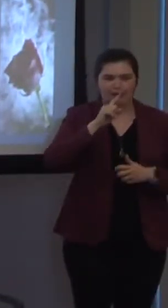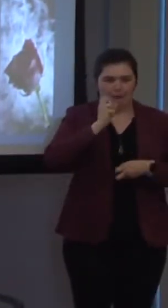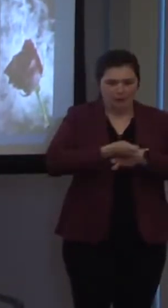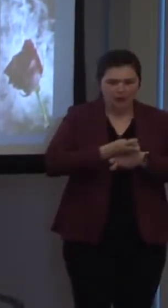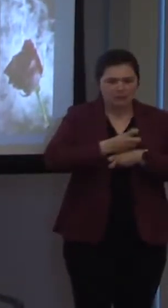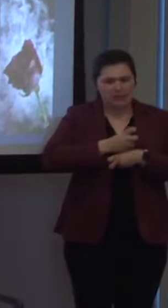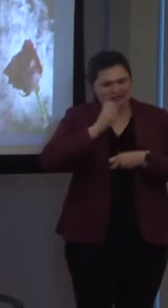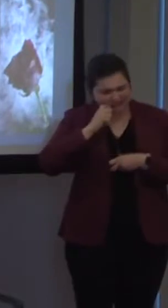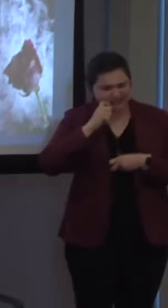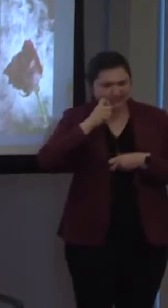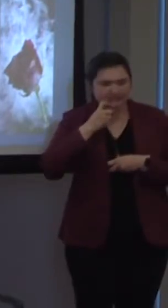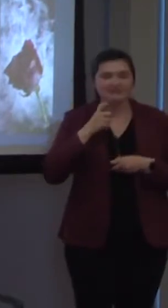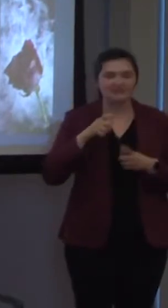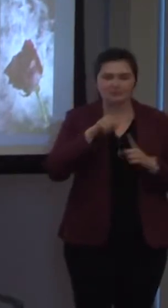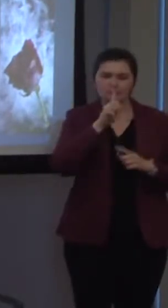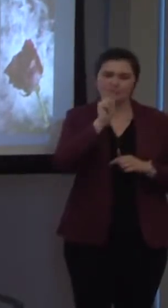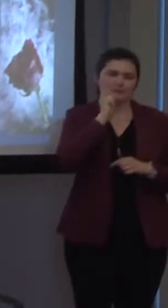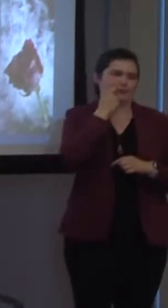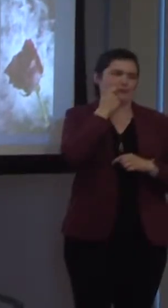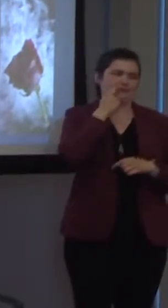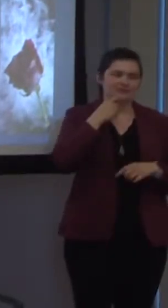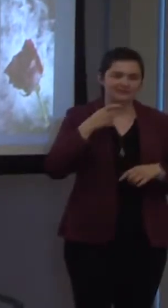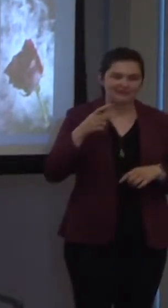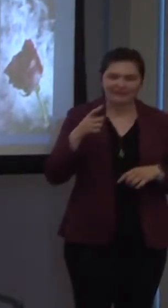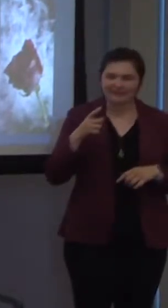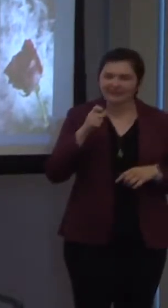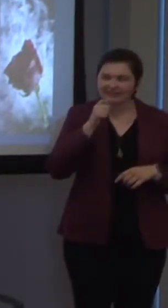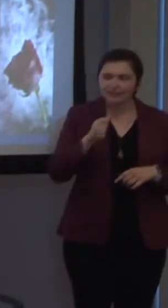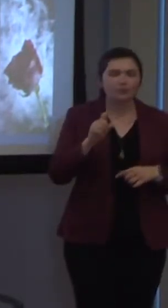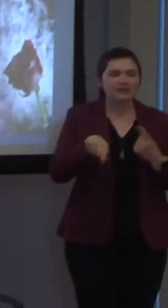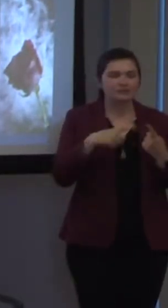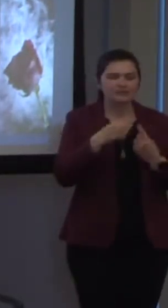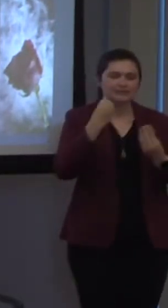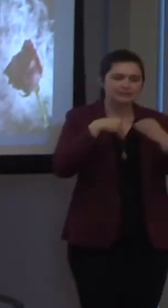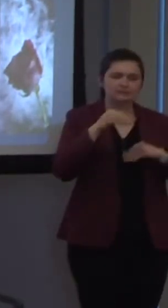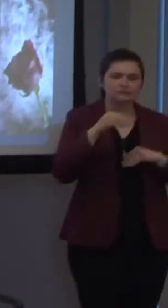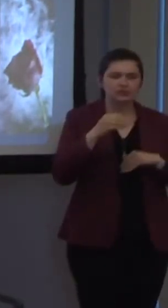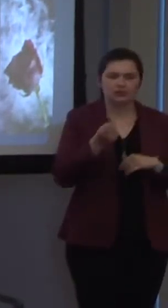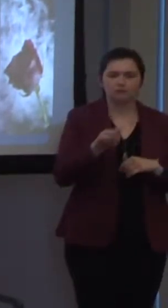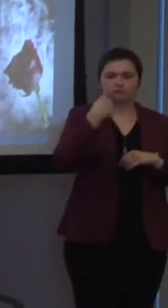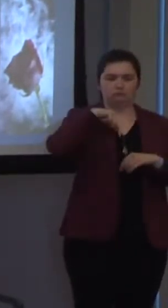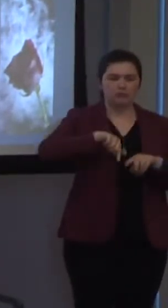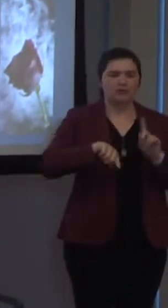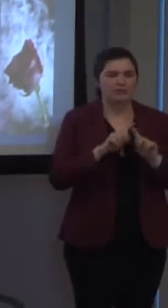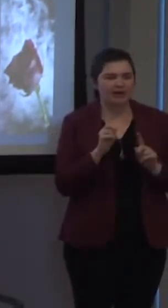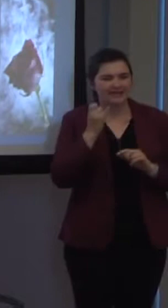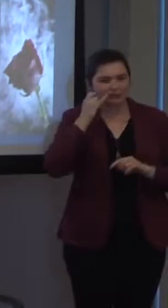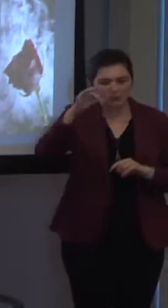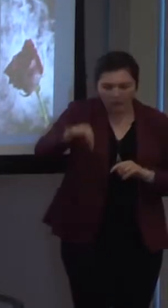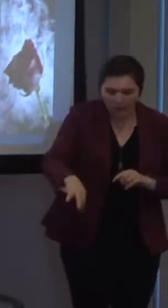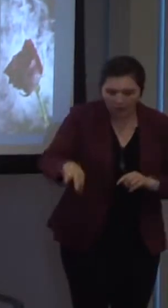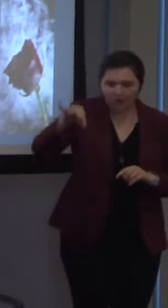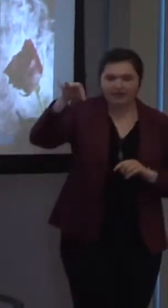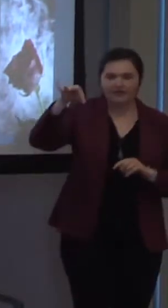but it was really cool cause the Sour Patch Kid, you know, they don't stick to your mouth when you eat them, it kind of just goes down, but once you had it dipped in the liquid nitrogen,